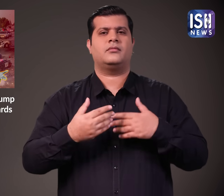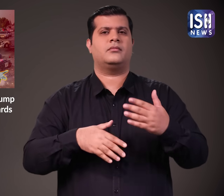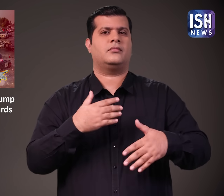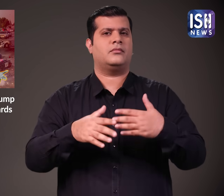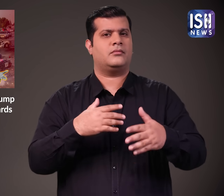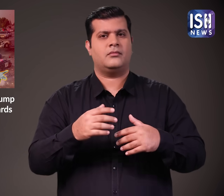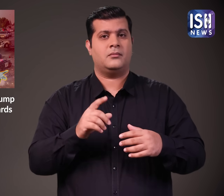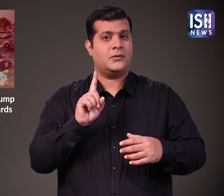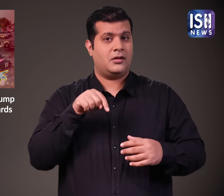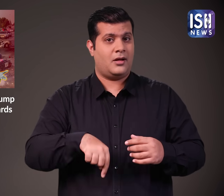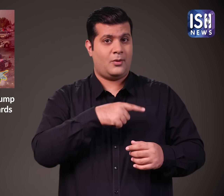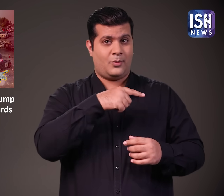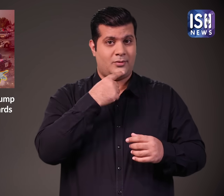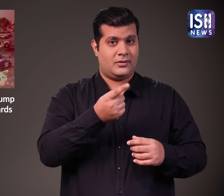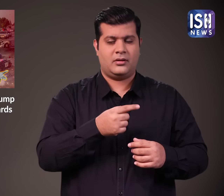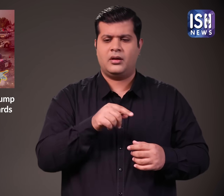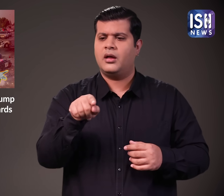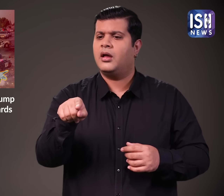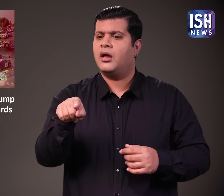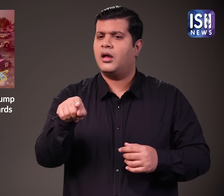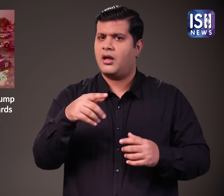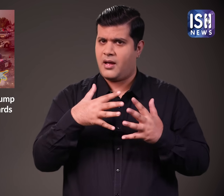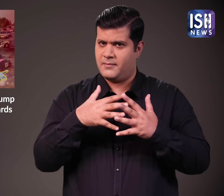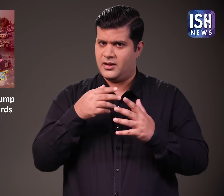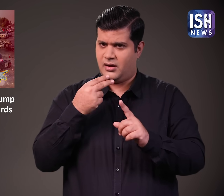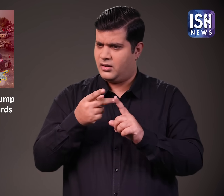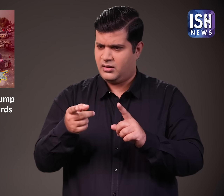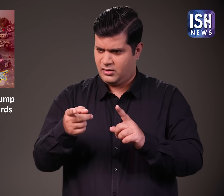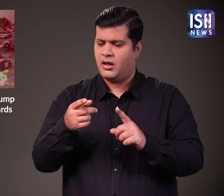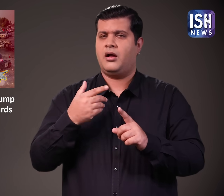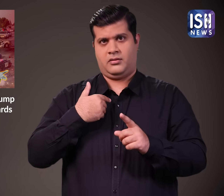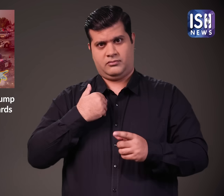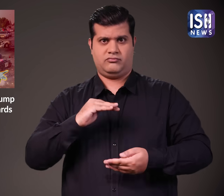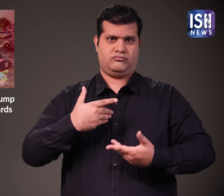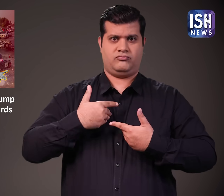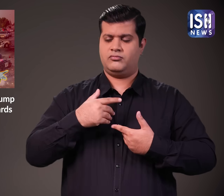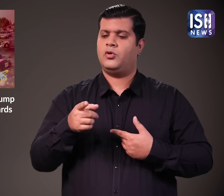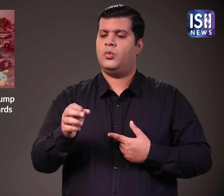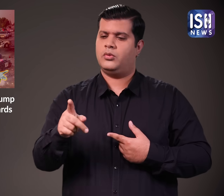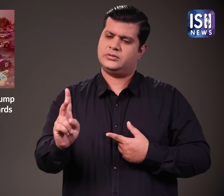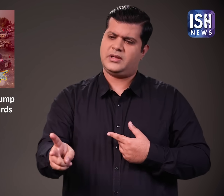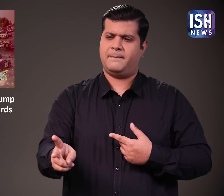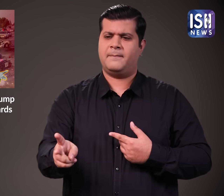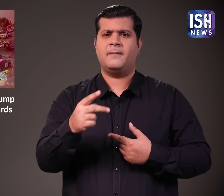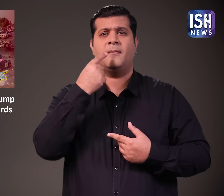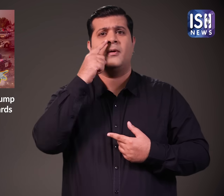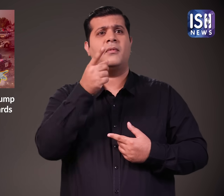Now, these children born in the U.S. shall stay in the U.S.,